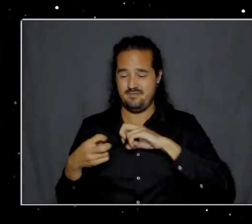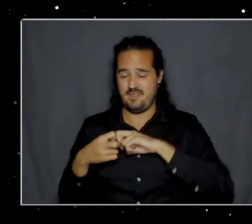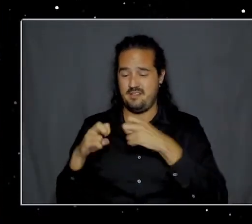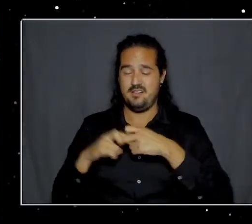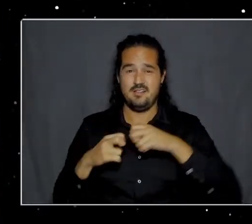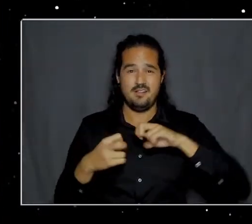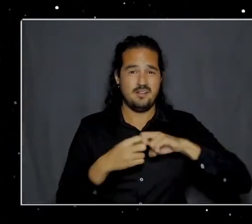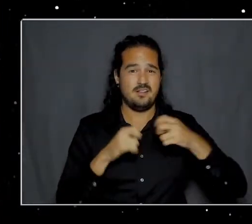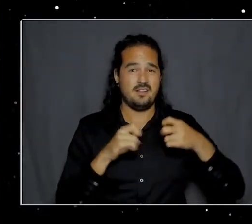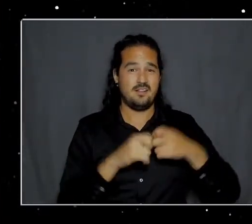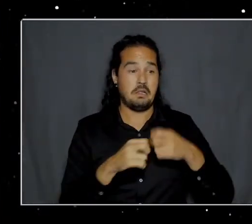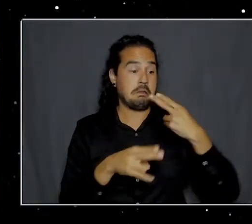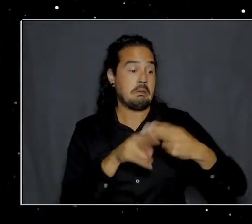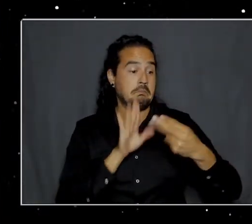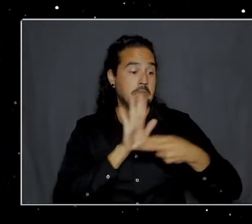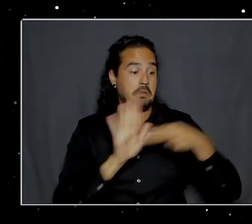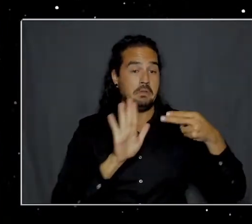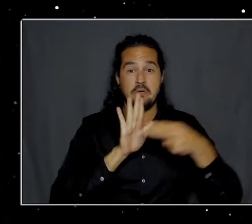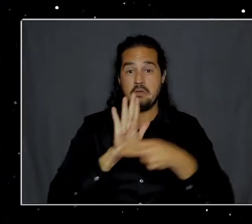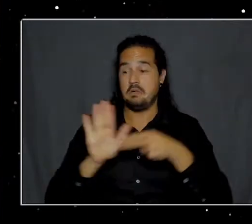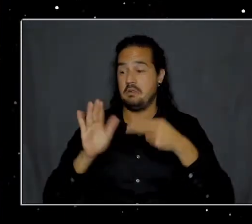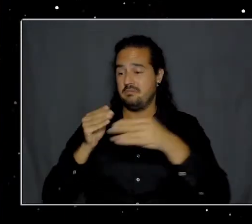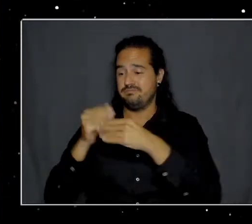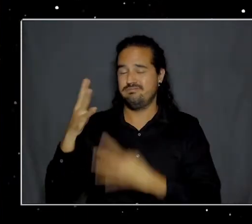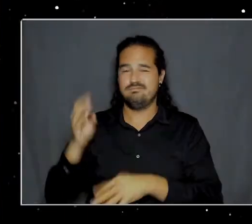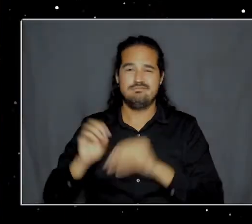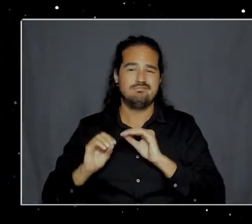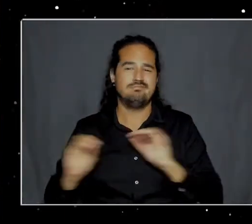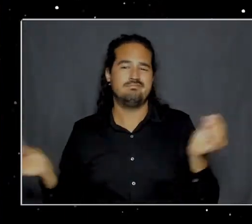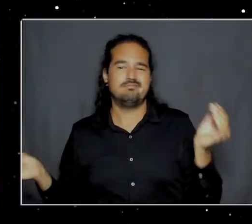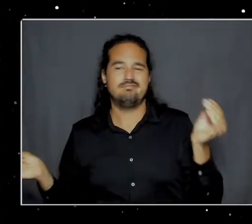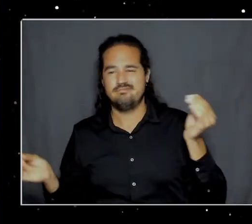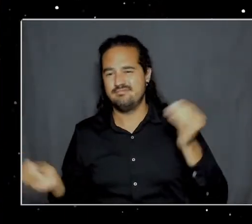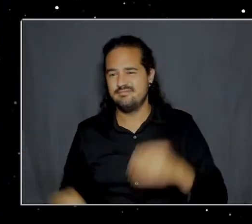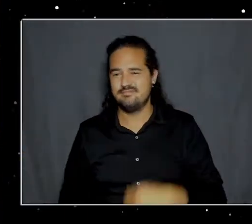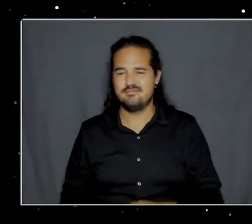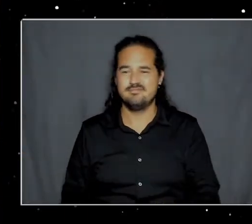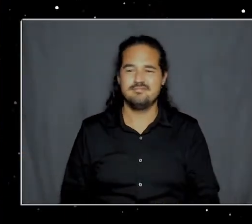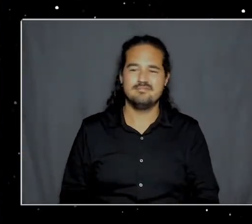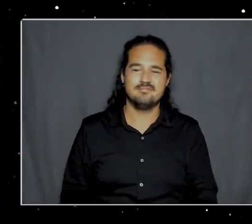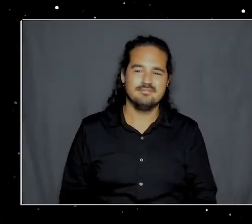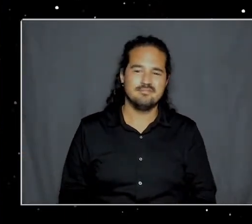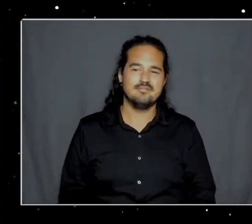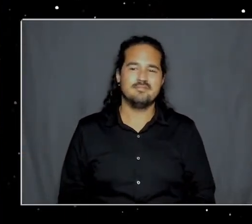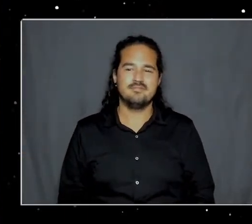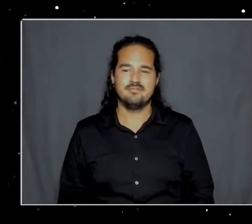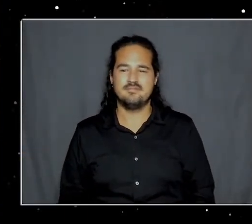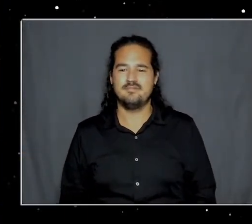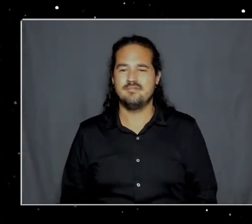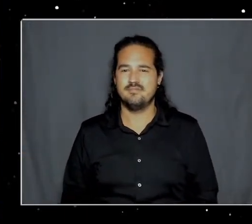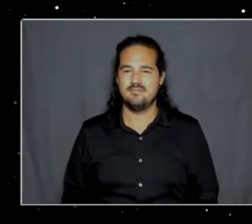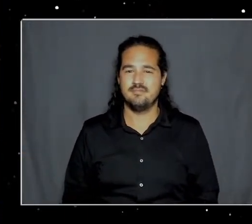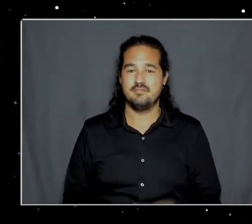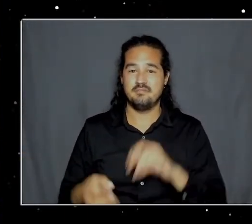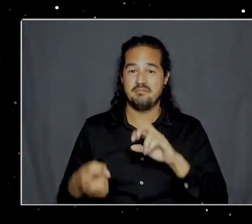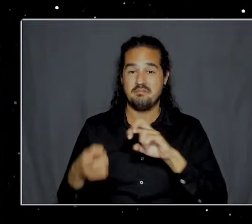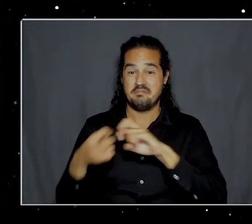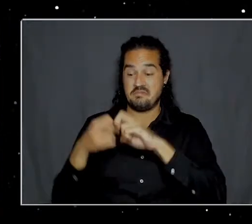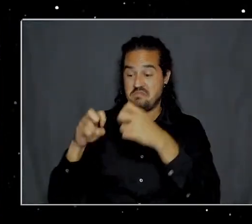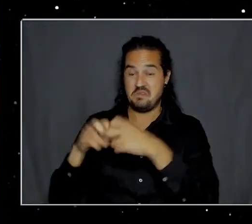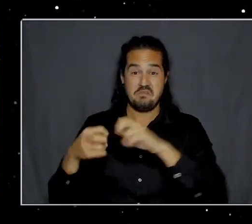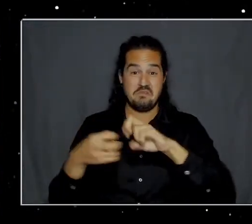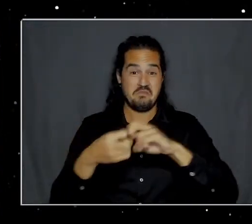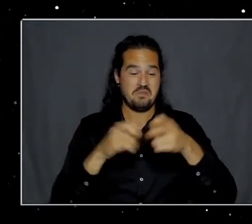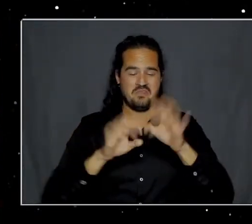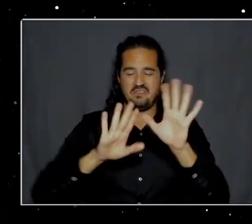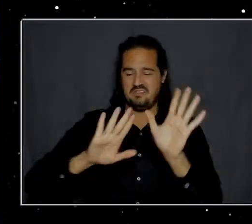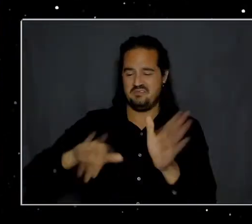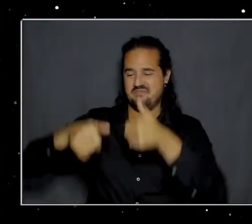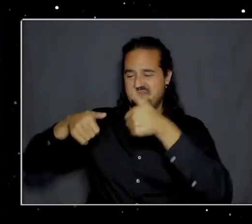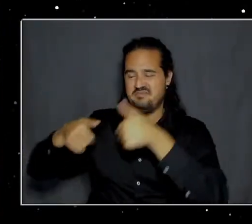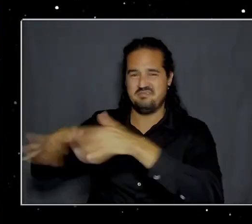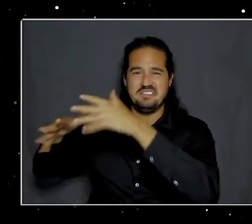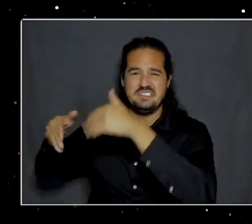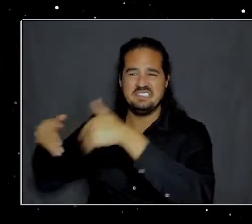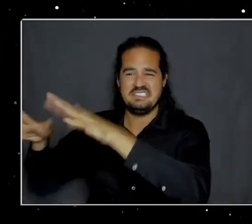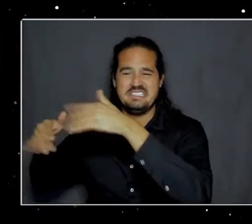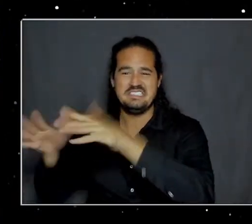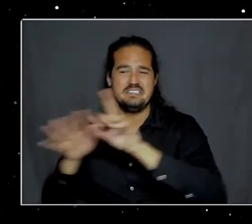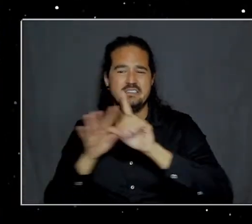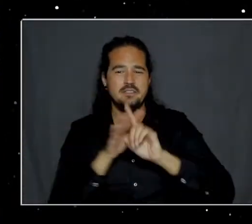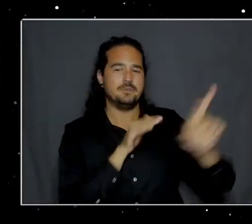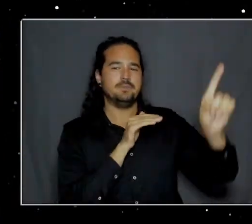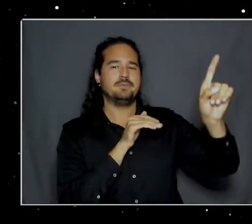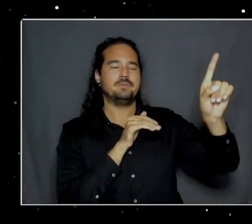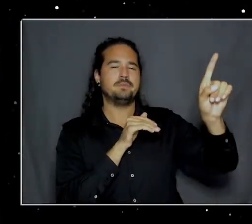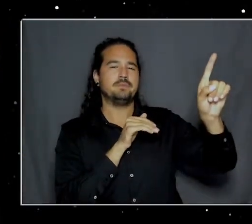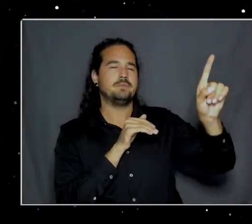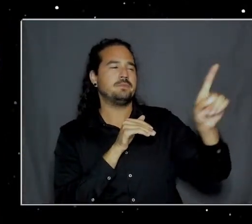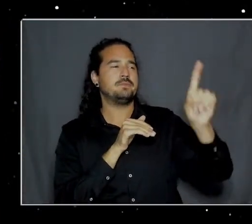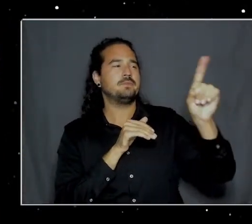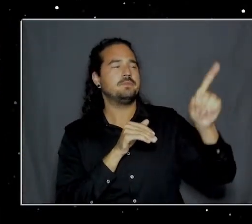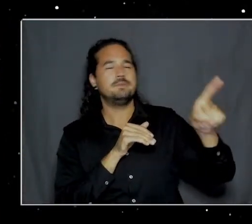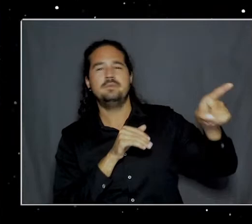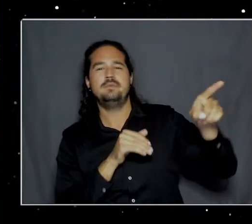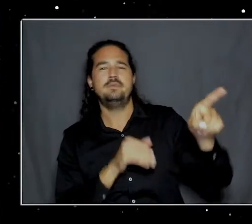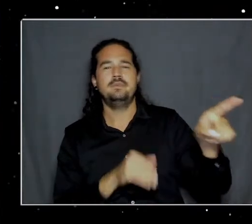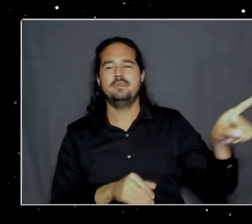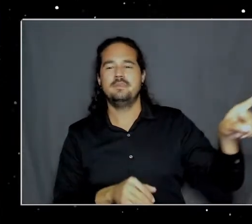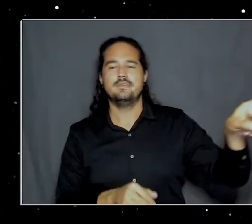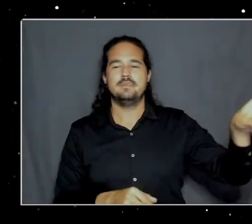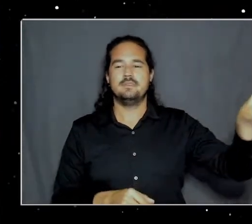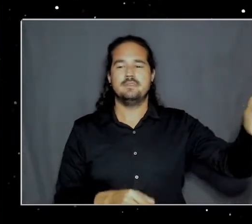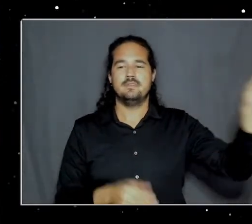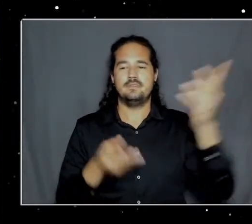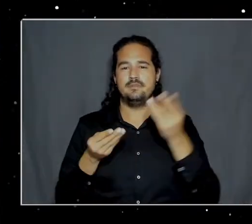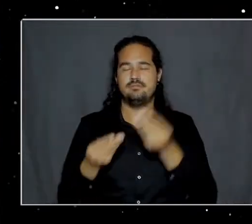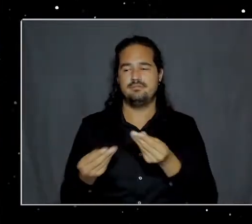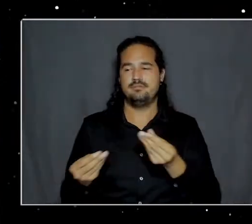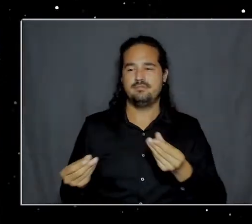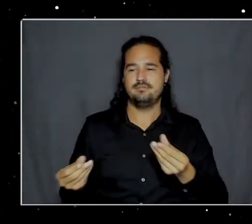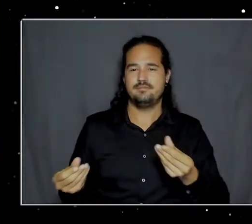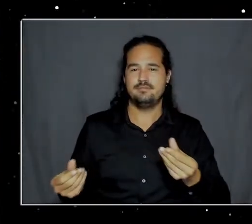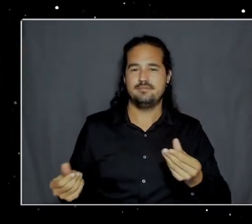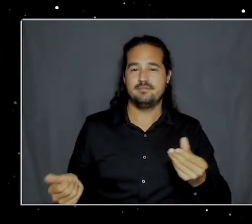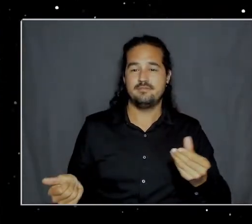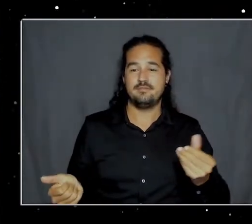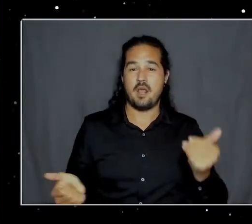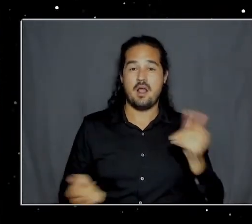WITH ILLS WE CANNOT NAME